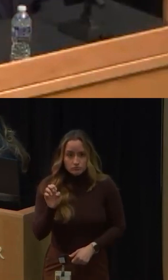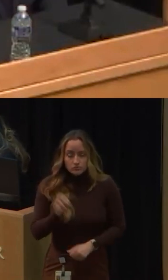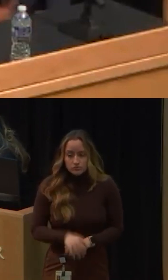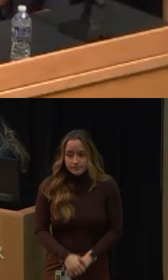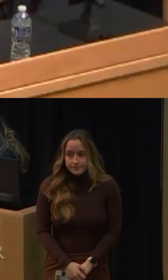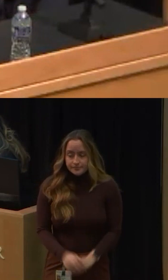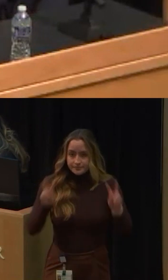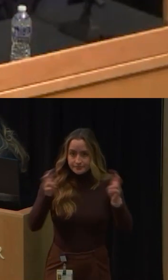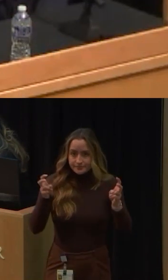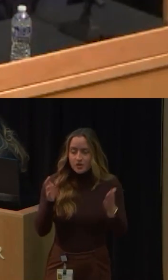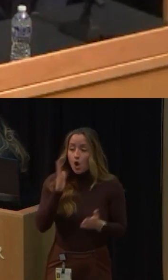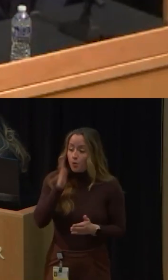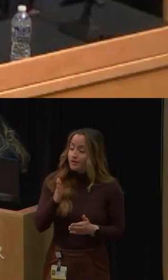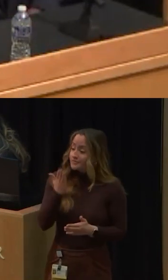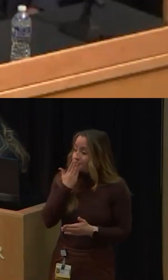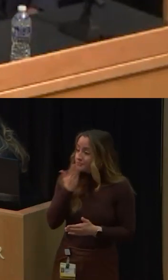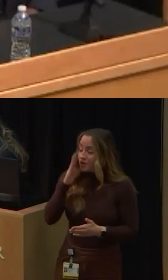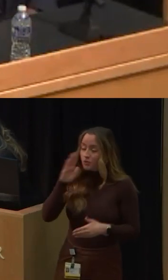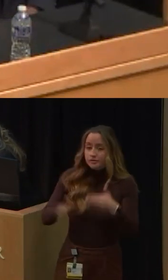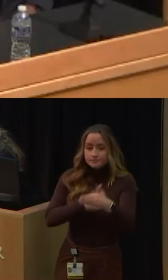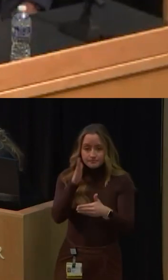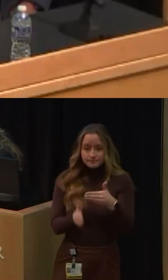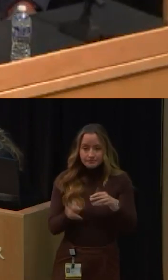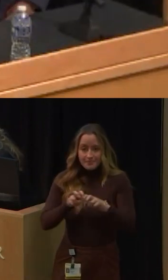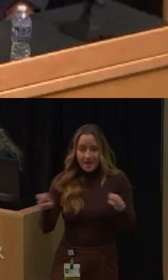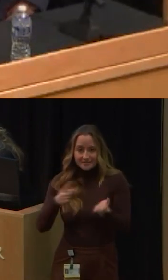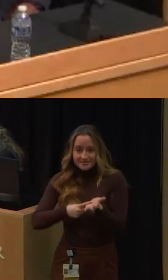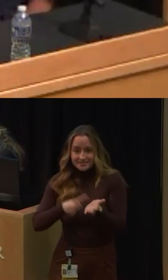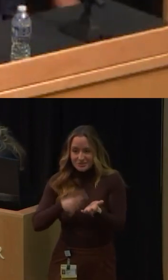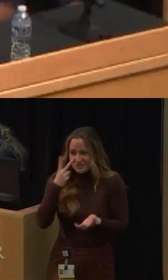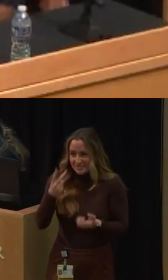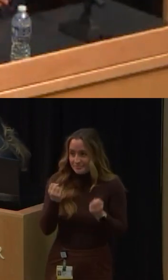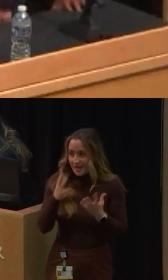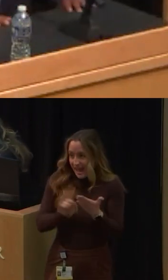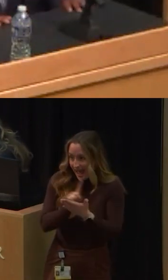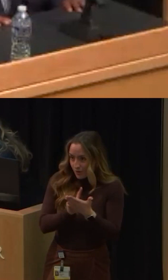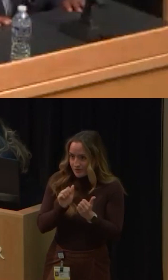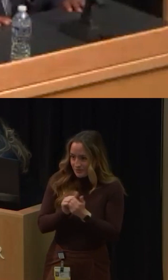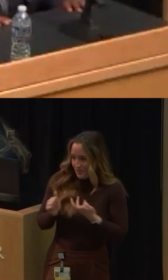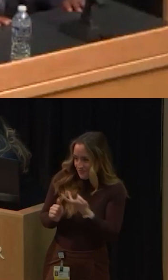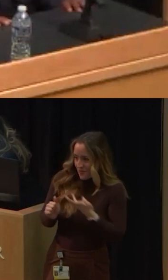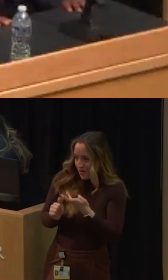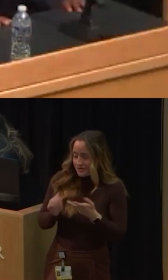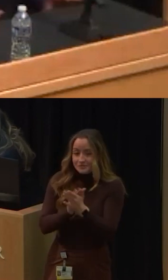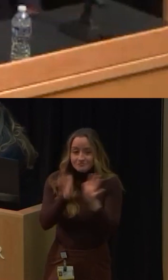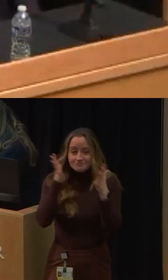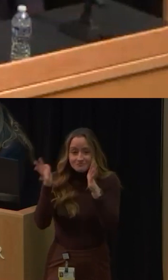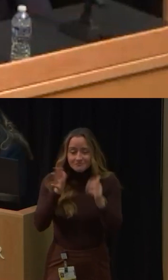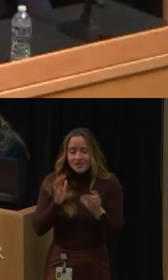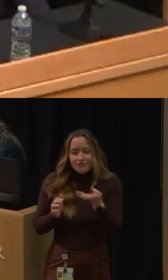With that, we'd wrap this panel discussion. As you can see, we could go on for hours with these four. They're brilliant, and they know their subject,